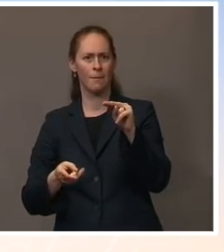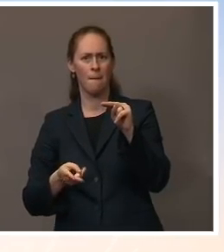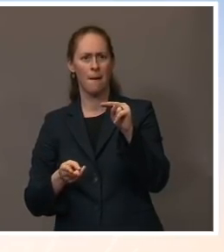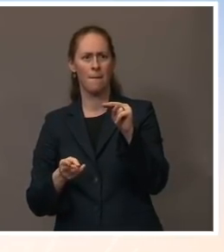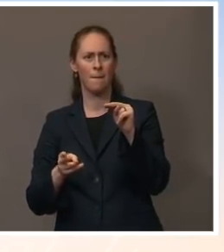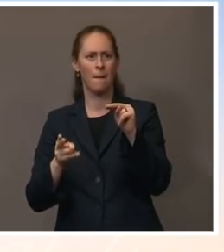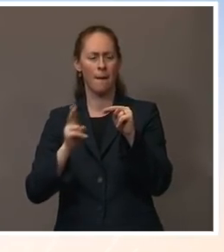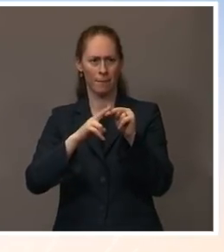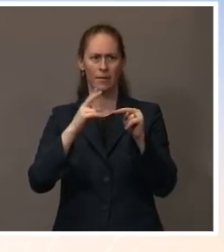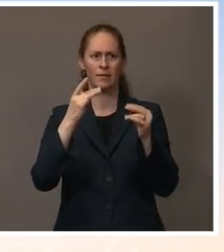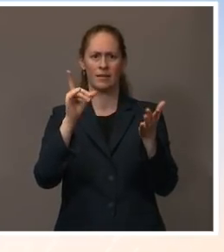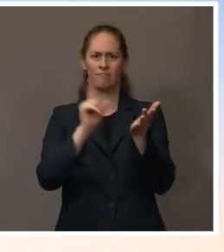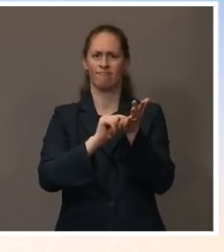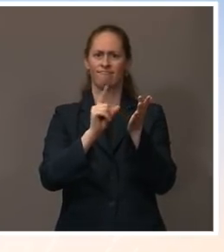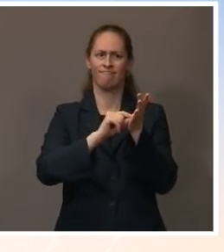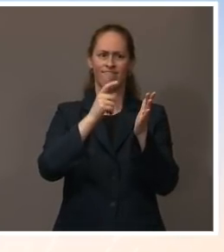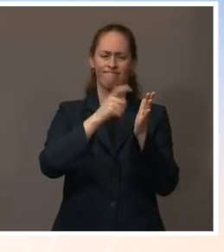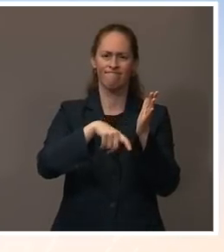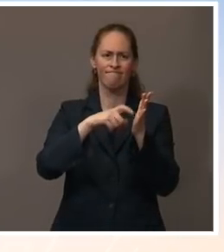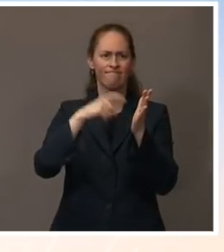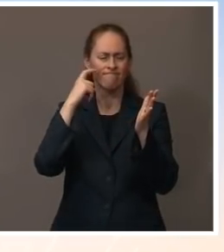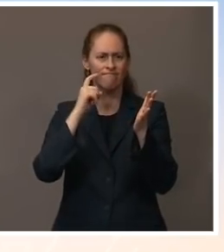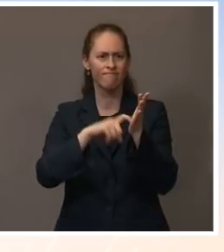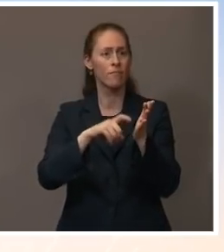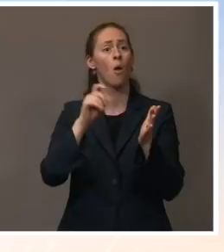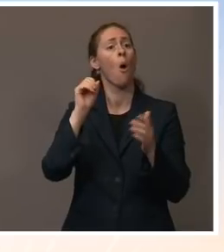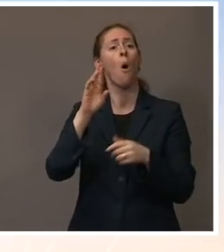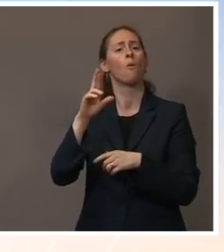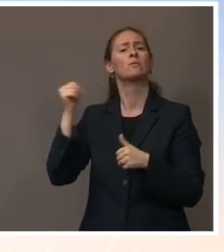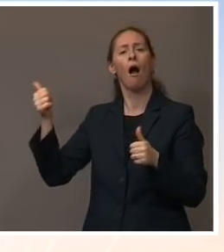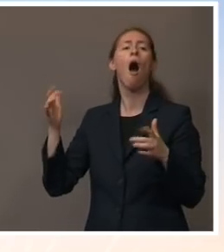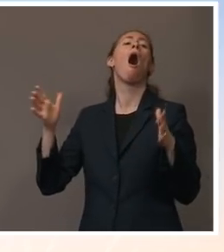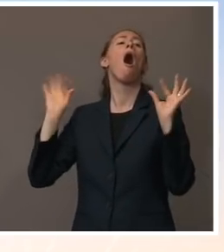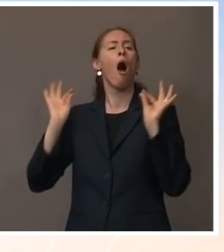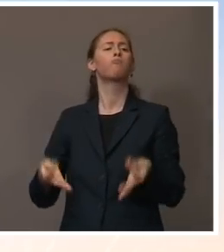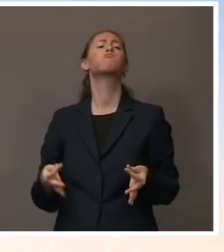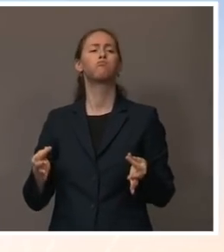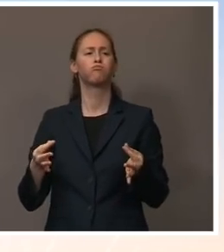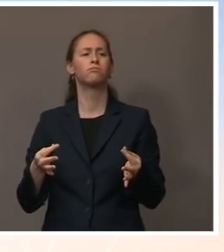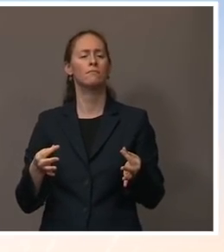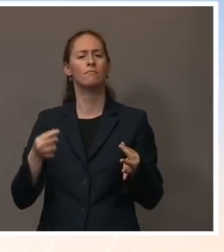that the President has decided to focus on crime? Ms. Psaki: First, I would say that he's made a number of announcements